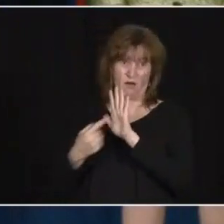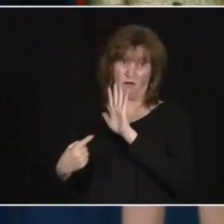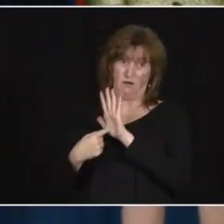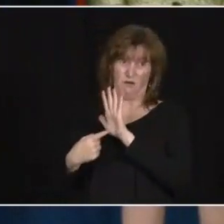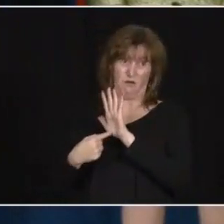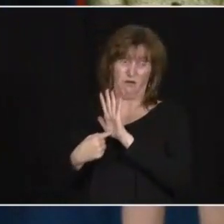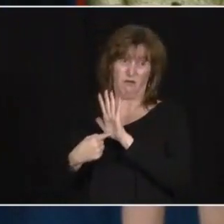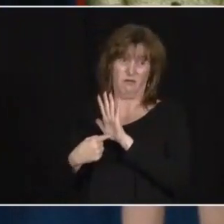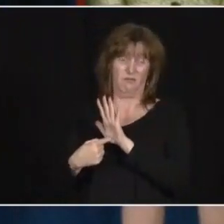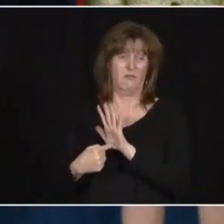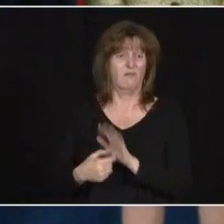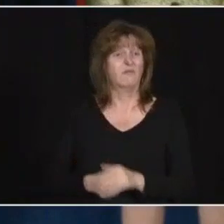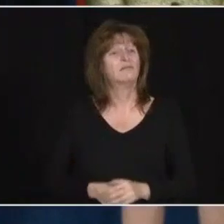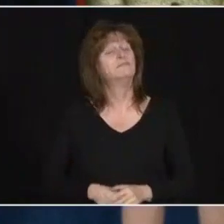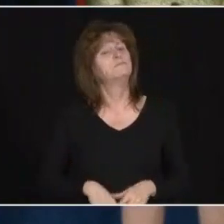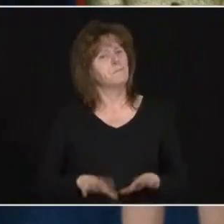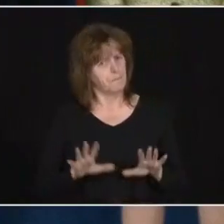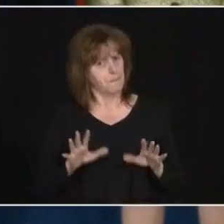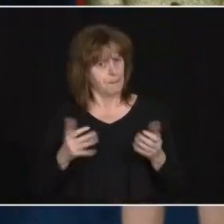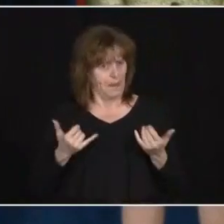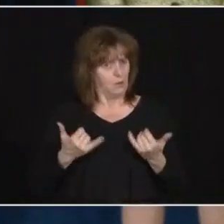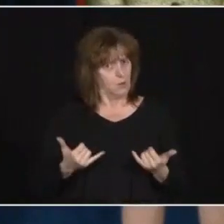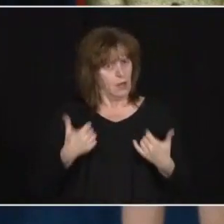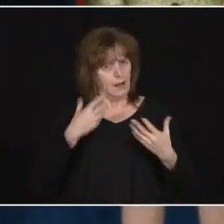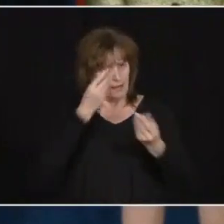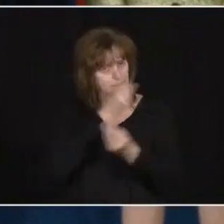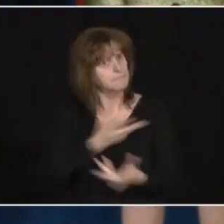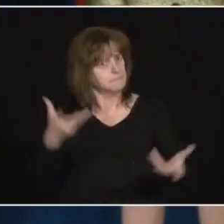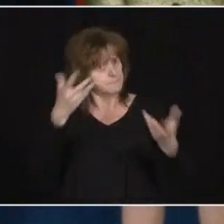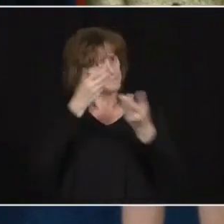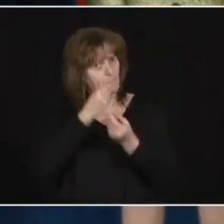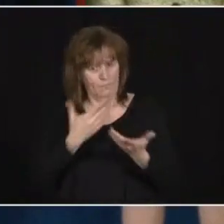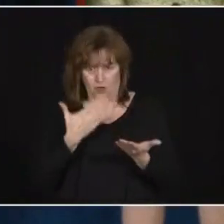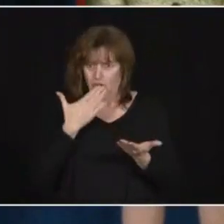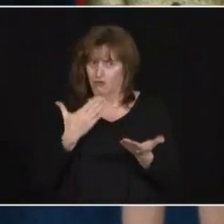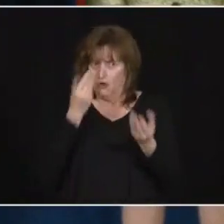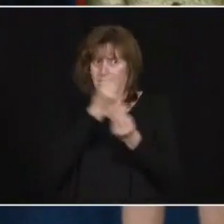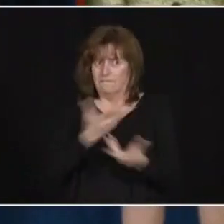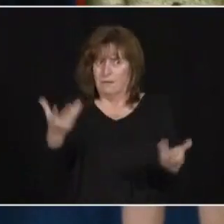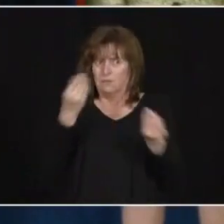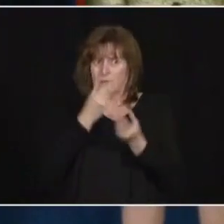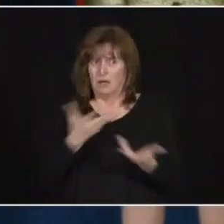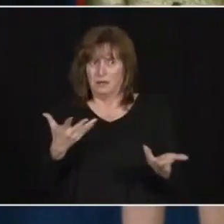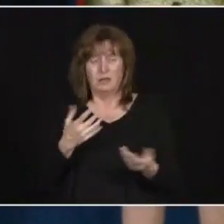a lot of good information today. The premier just mentioned a few practical tips.